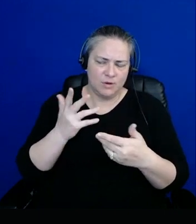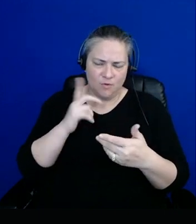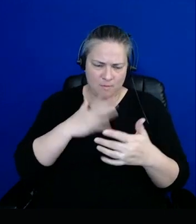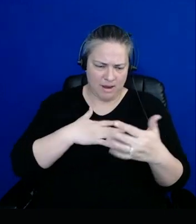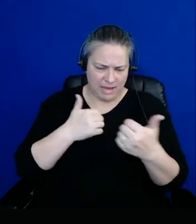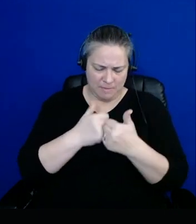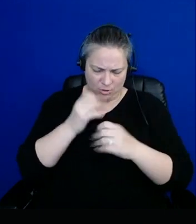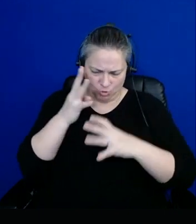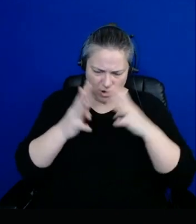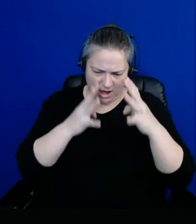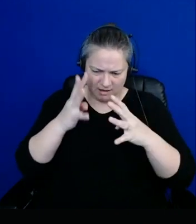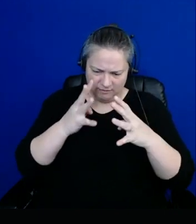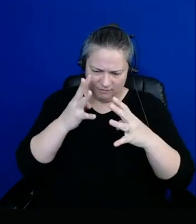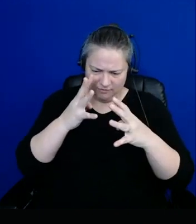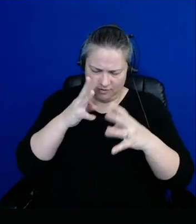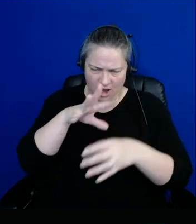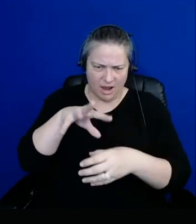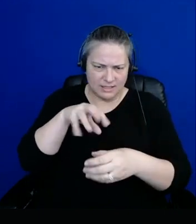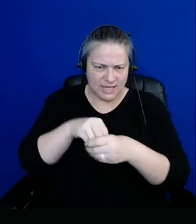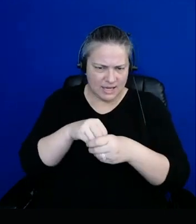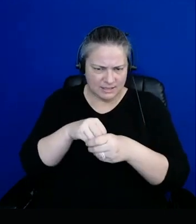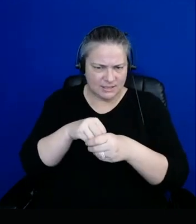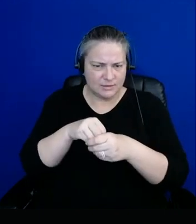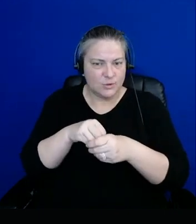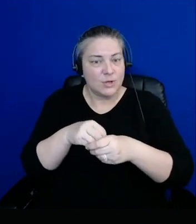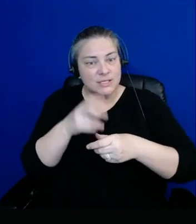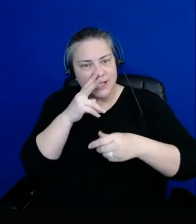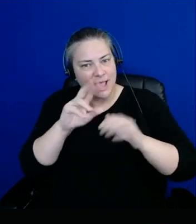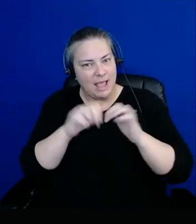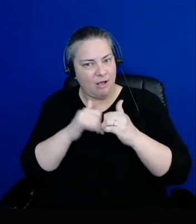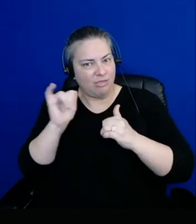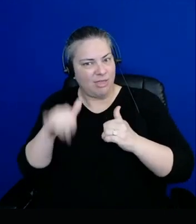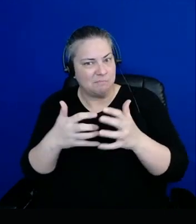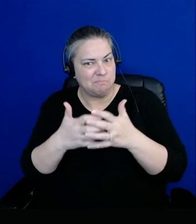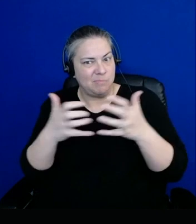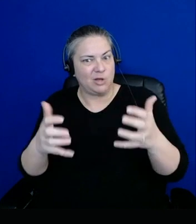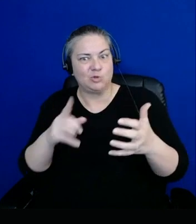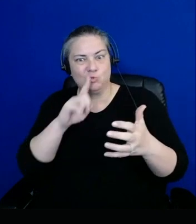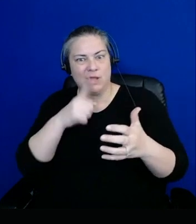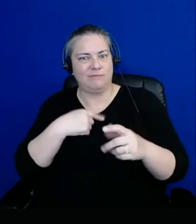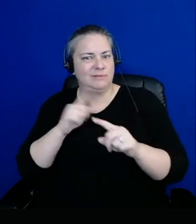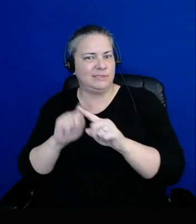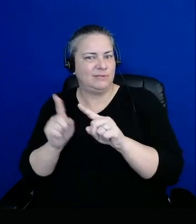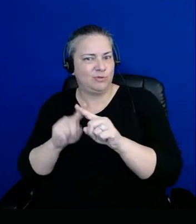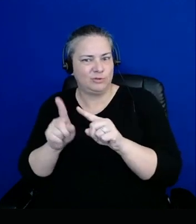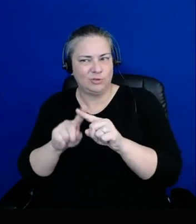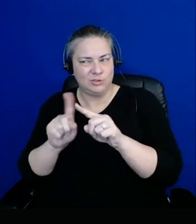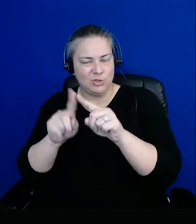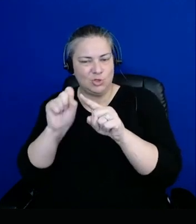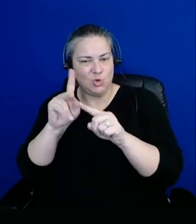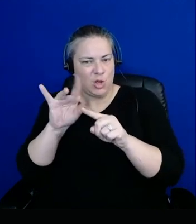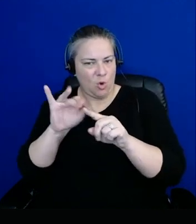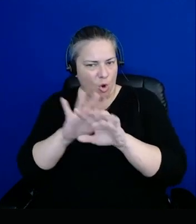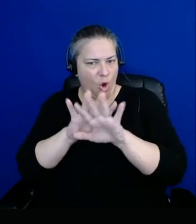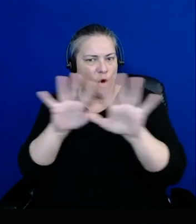creative content. It's really exciting to see now how much this has pervaded different studios around the world. One